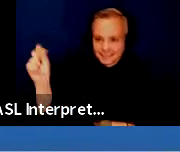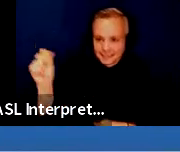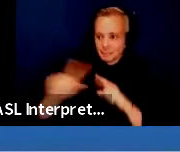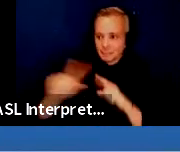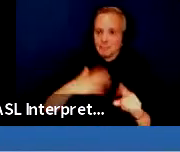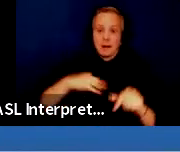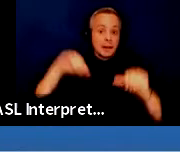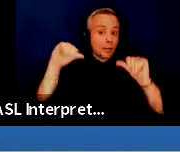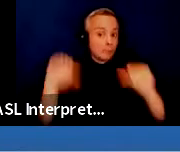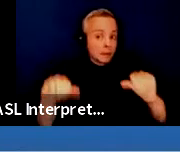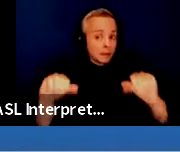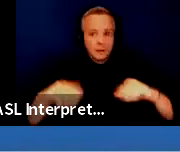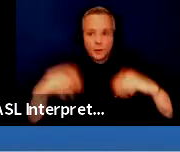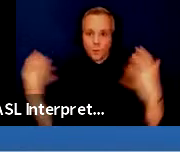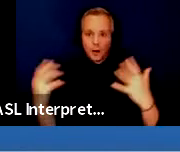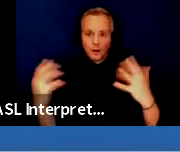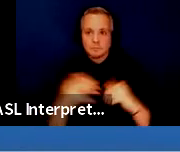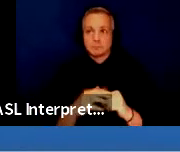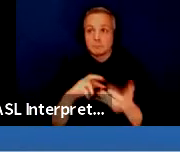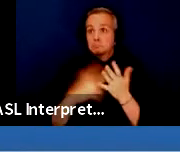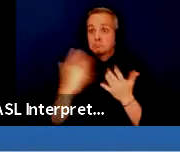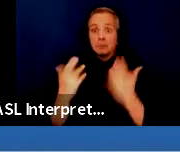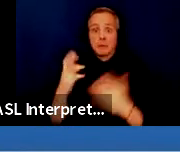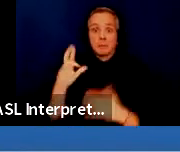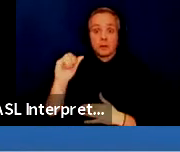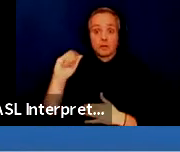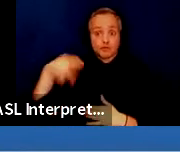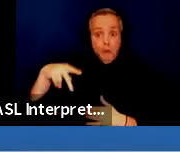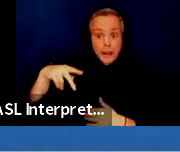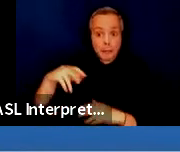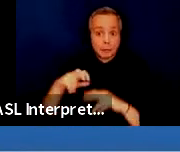THIS COULD BE BUILDING A RAMP, LEARNING A DIFFERENT WAY TO